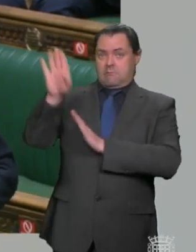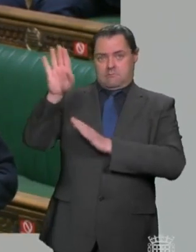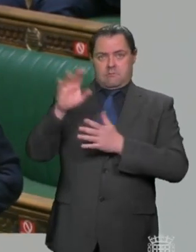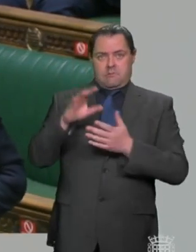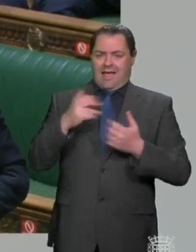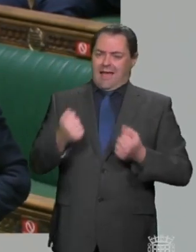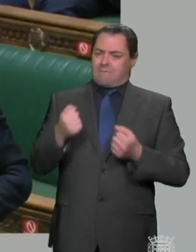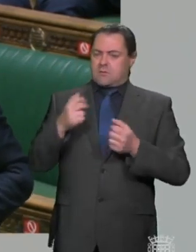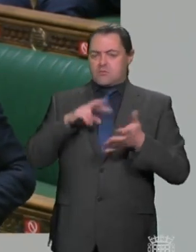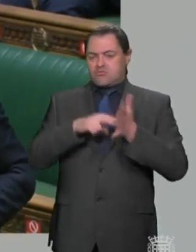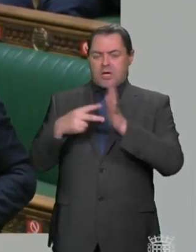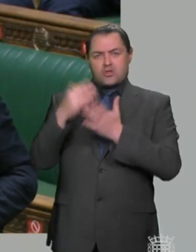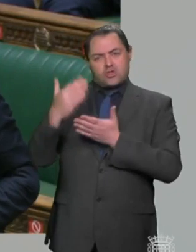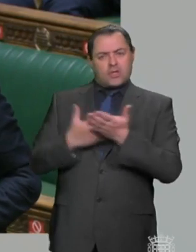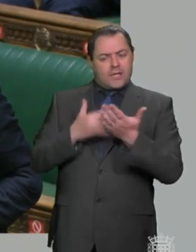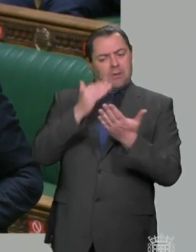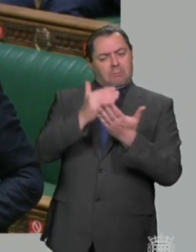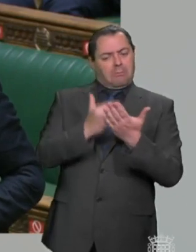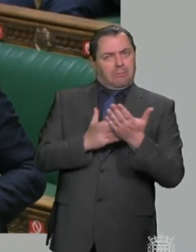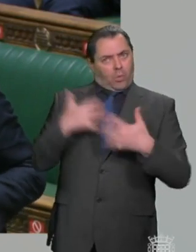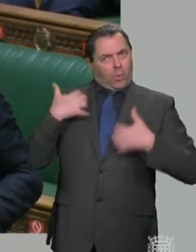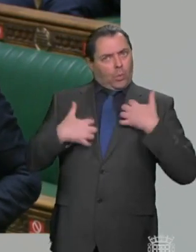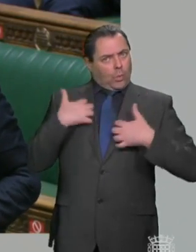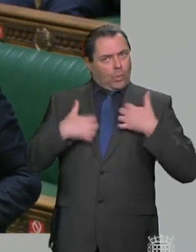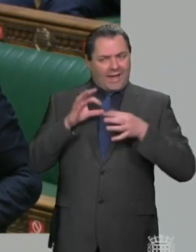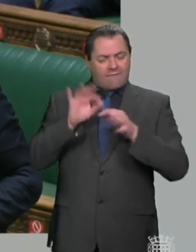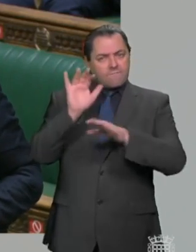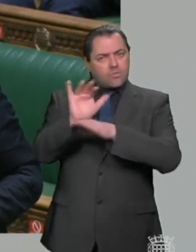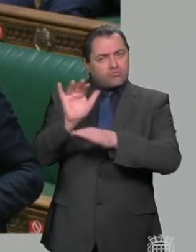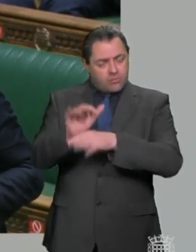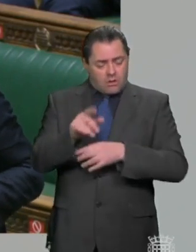exciting and ambitious programme for the future. Is the Prime Minister able to say